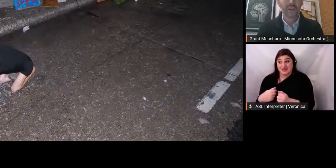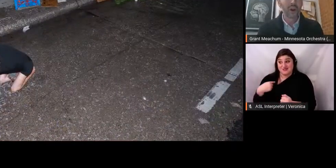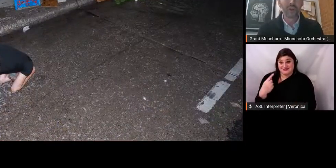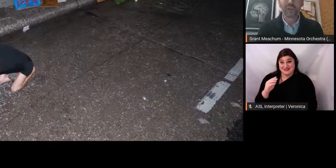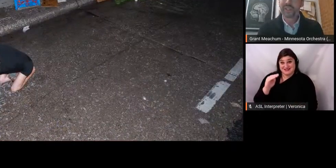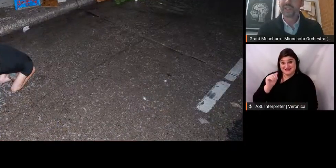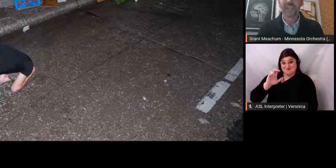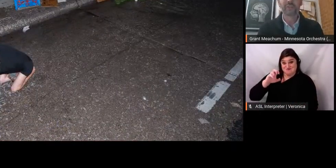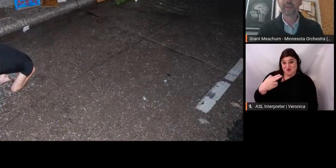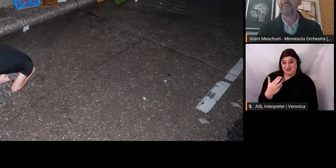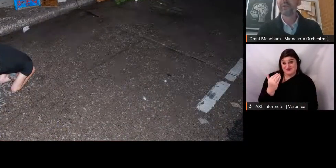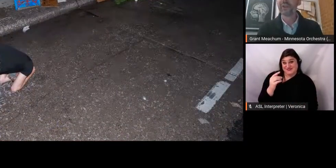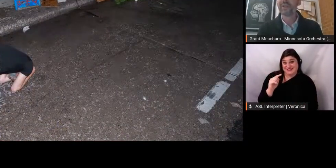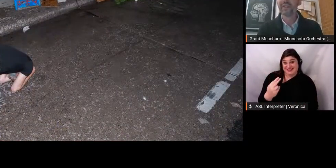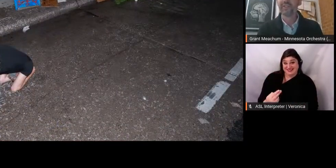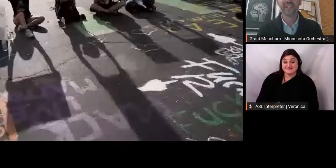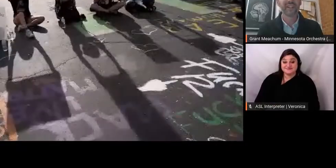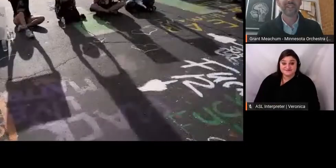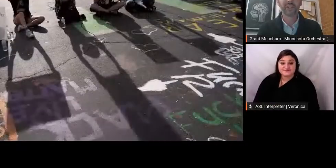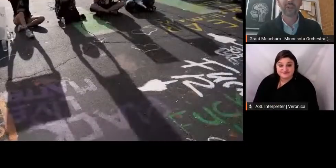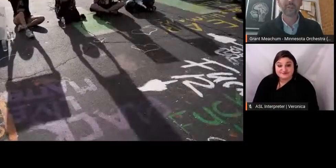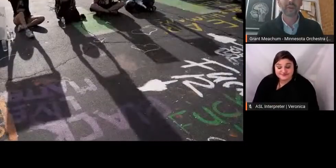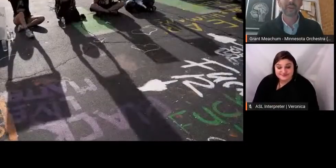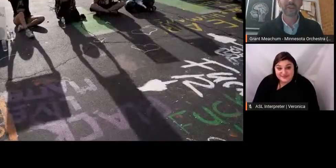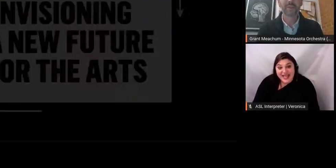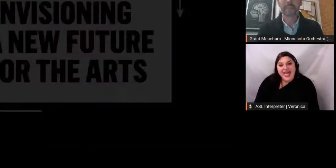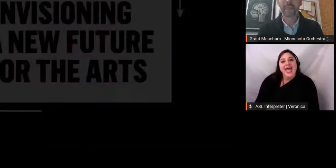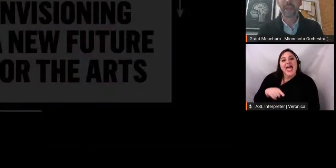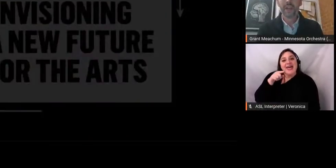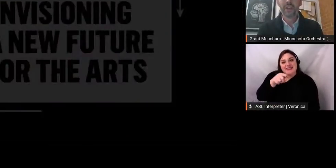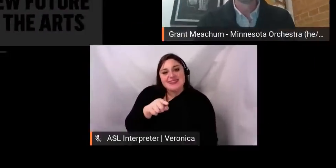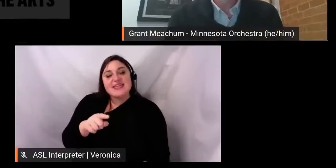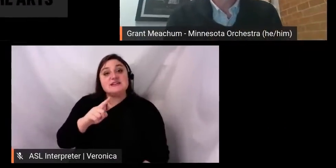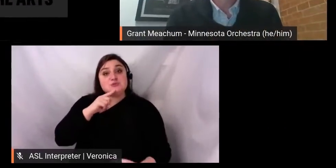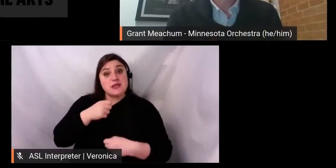all successful by the metric shared earlier. So what contributed